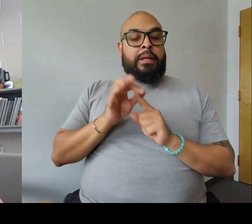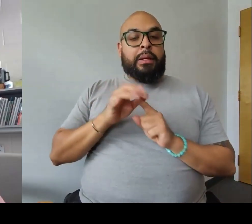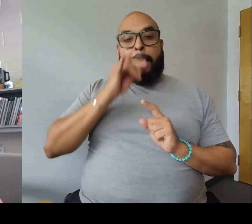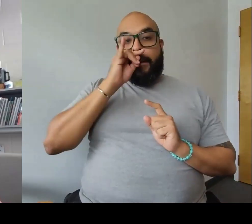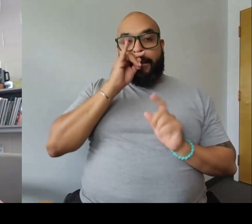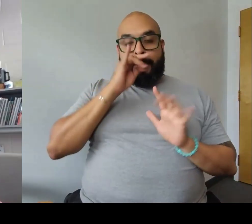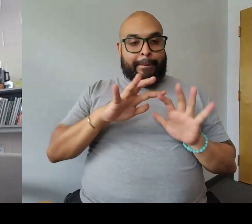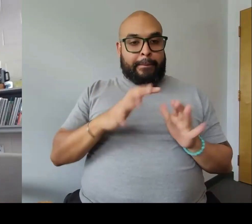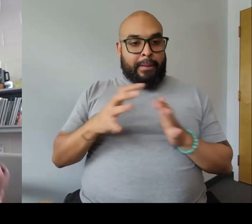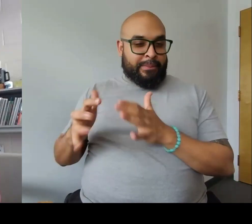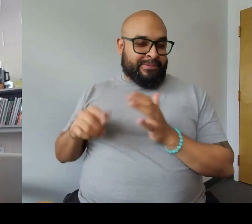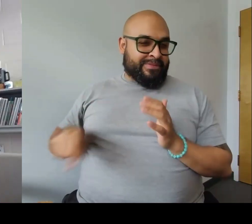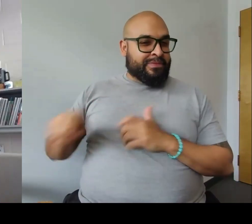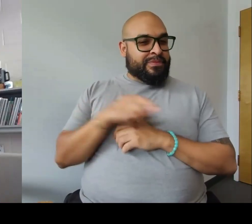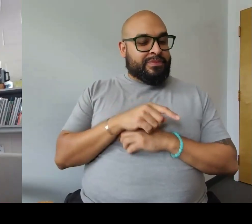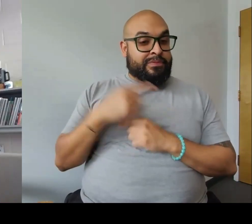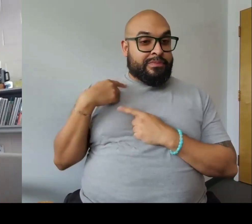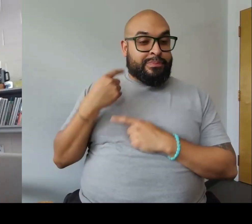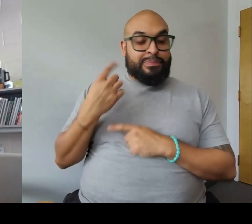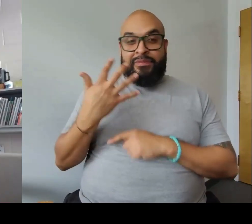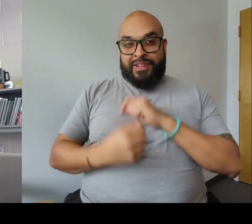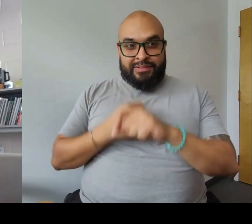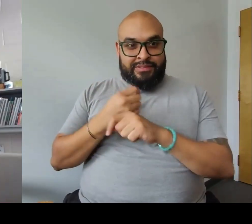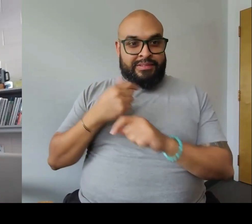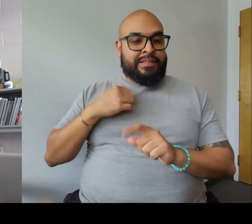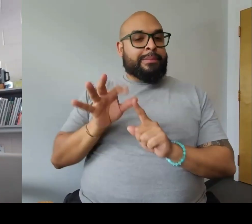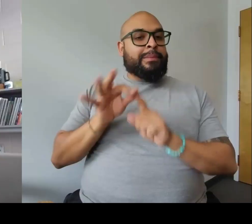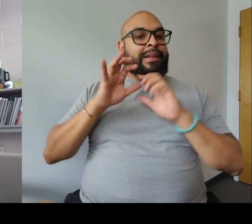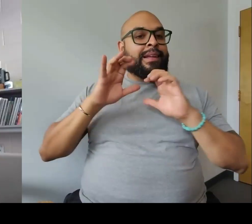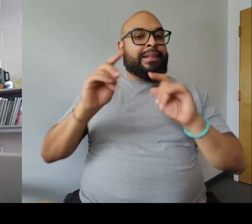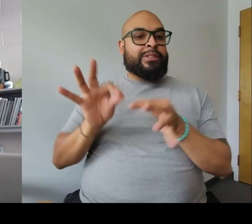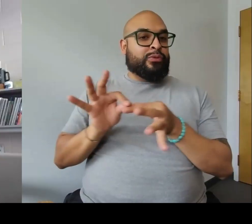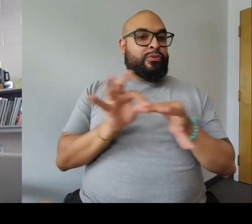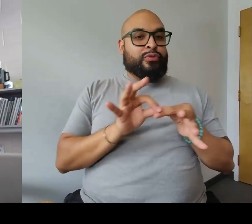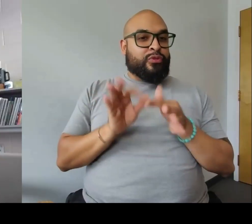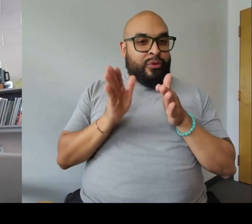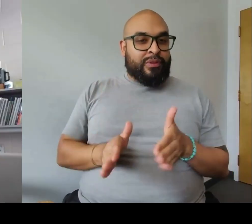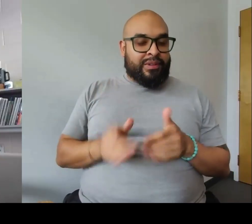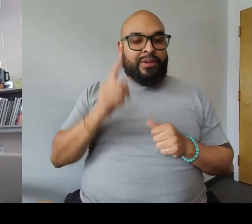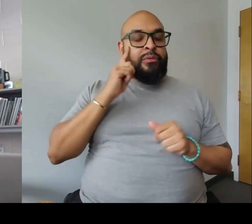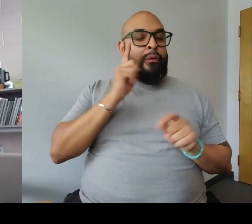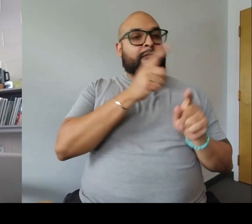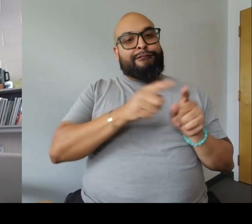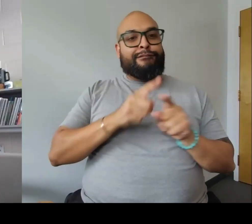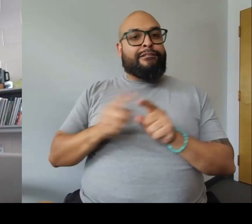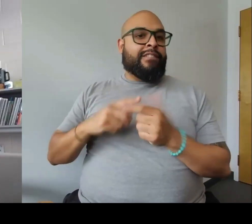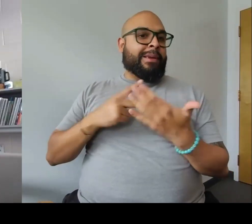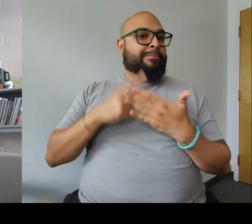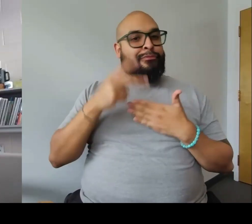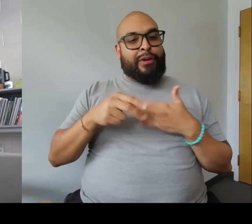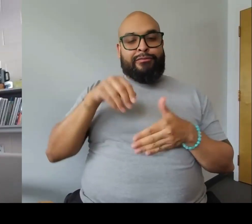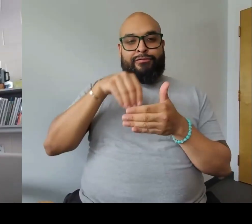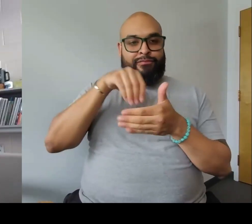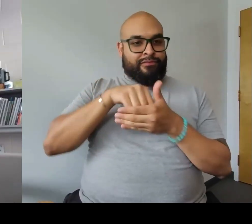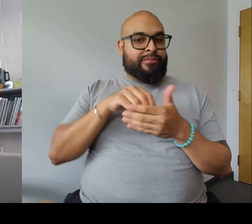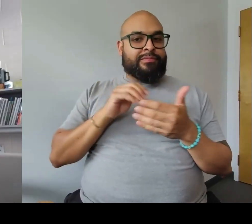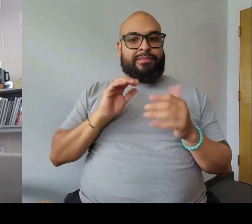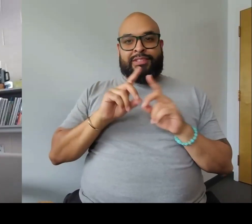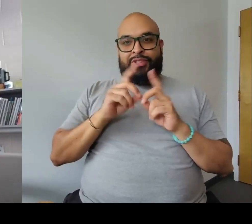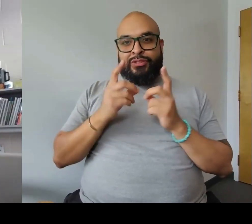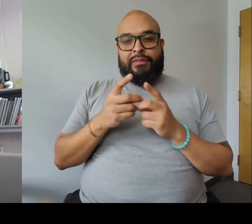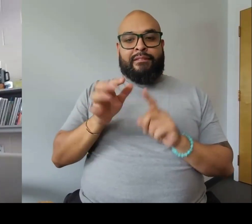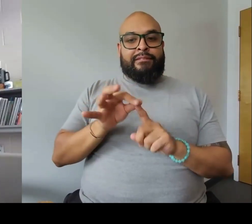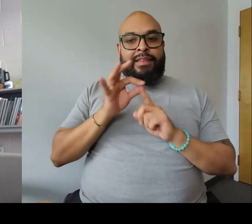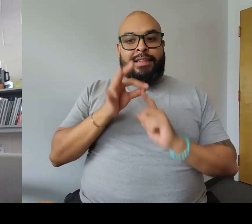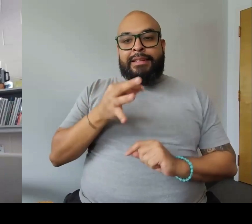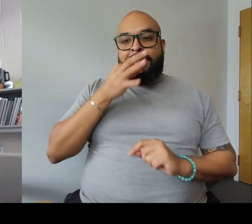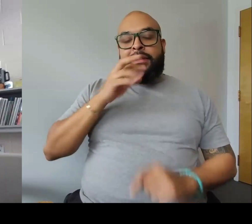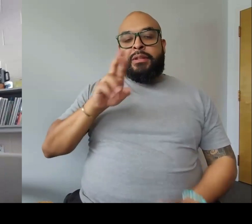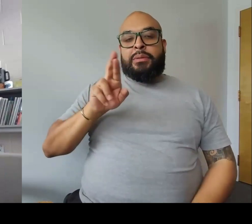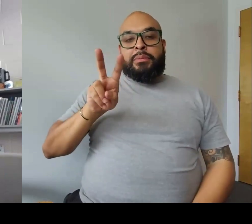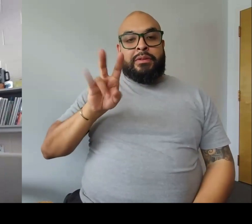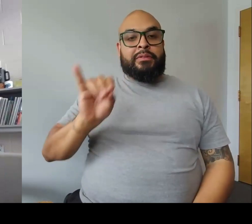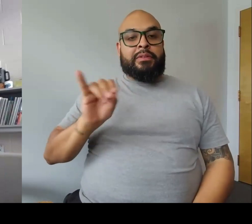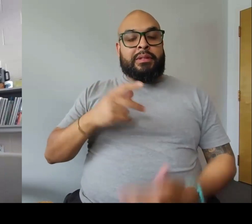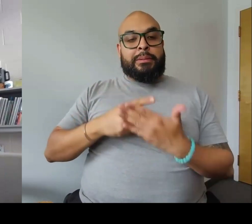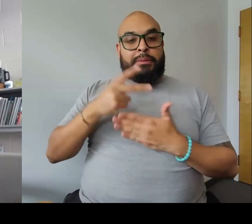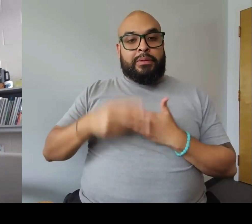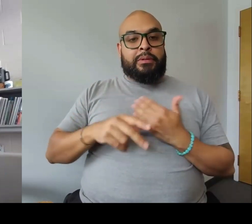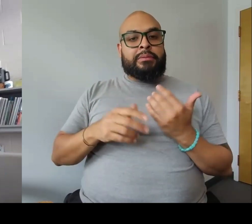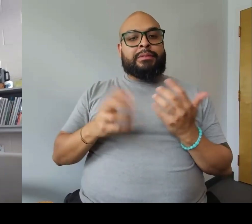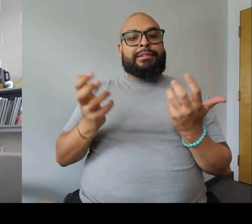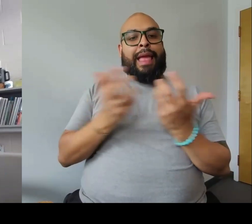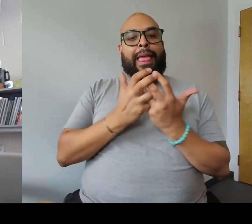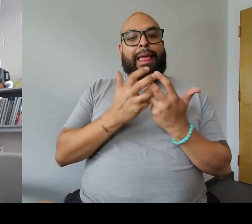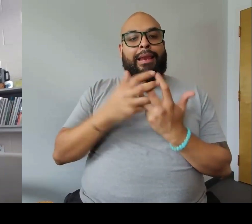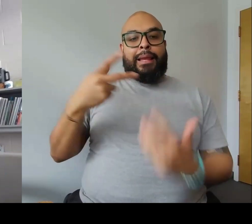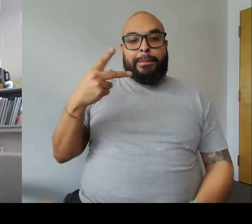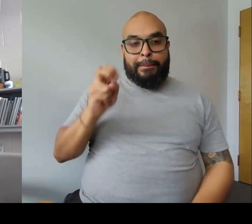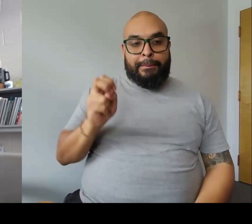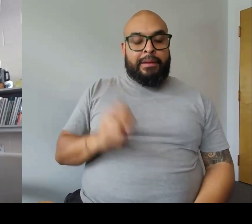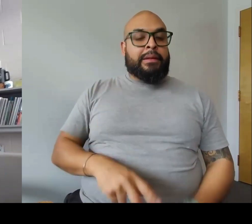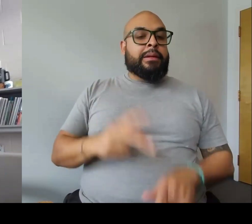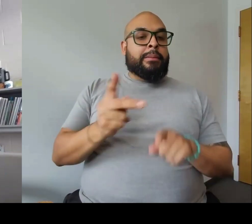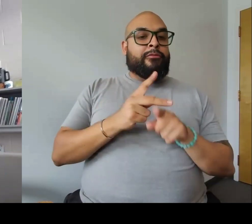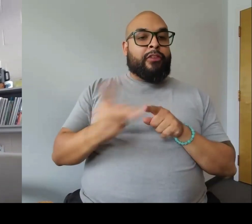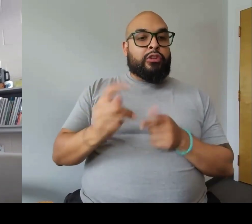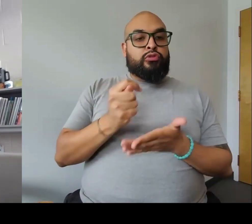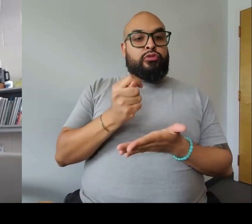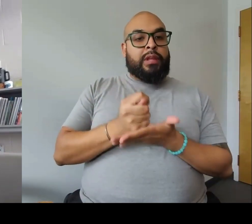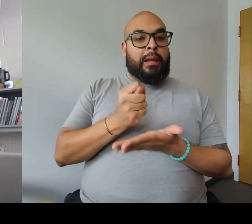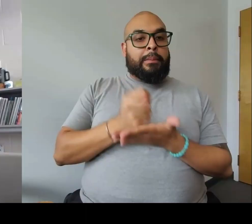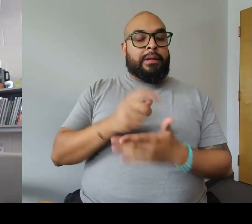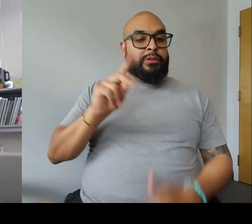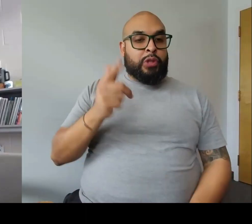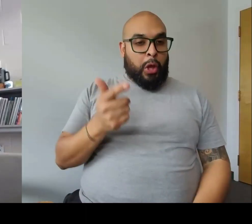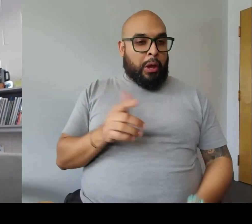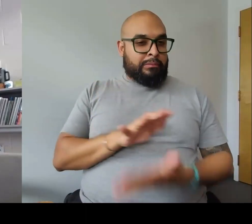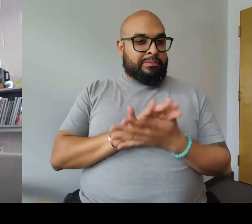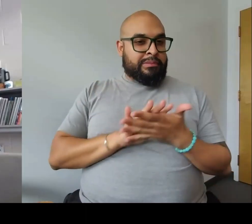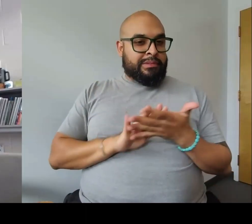And then the past five years, I've also been a special education coordinator for different programs within our district, including gifted RVI programming, adapted PE, professional therapy dogs, among other things.